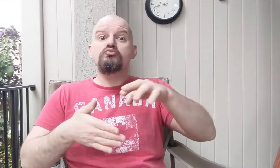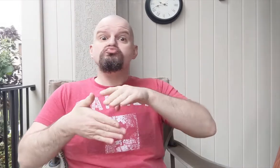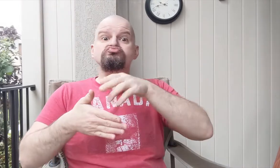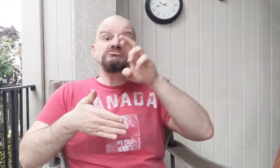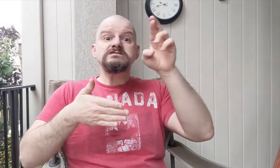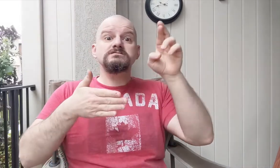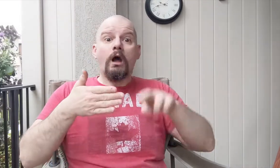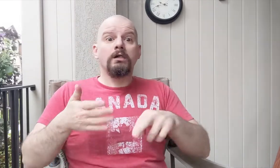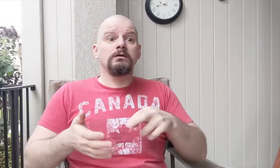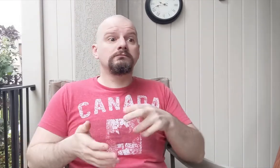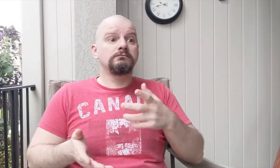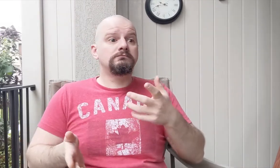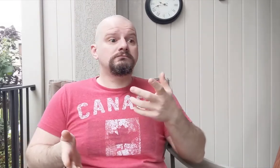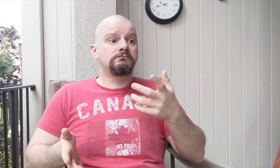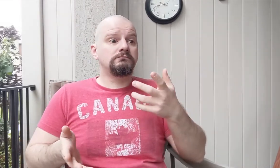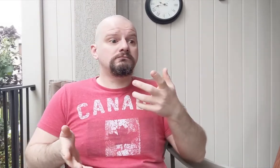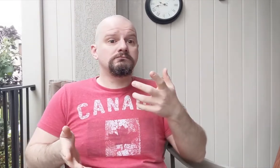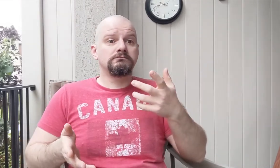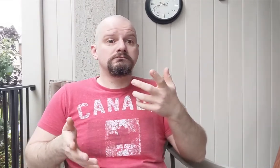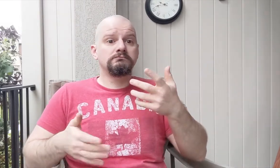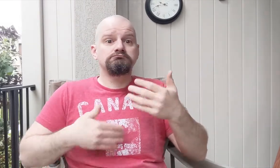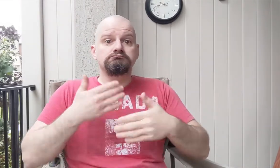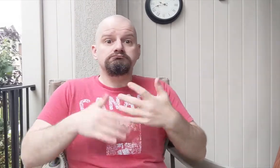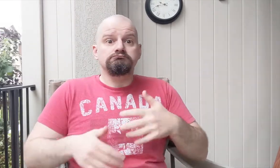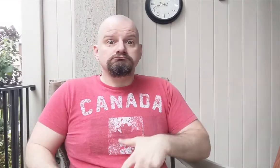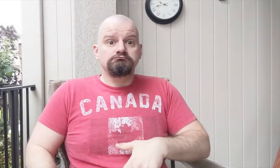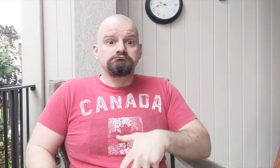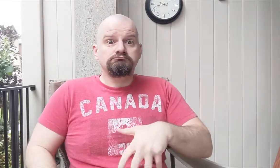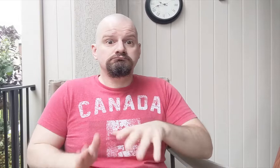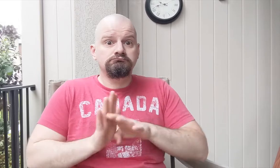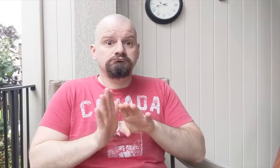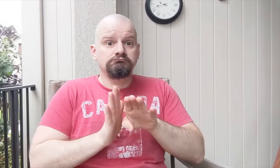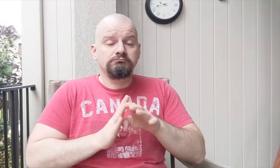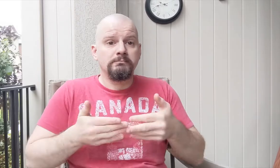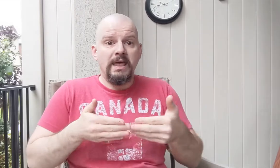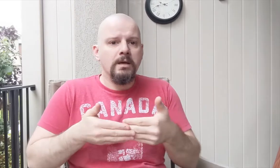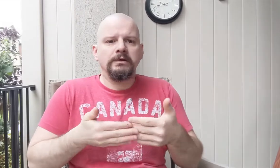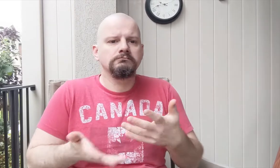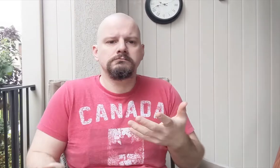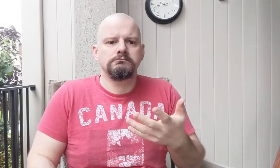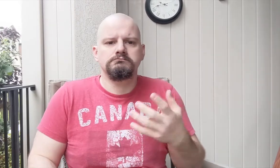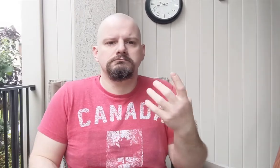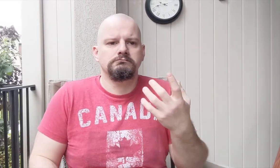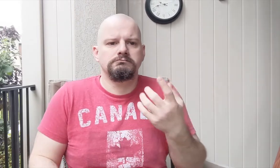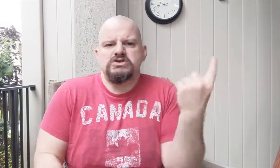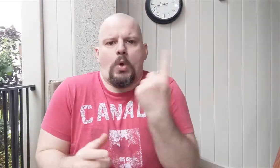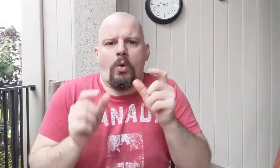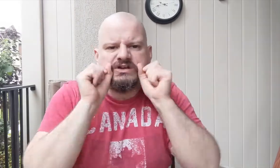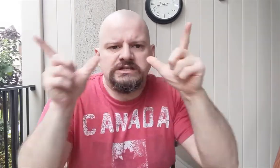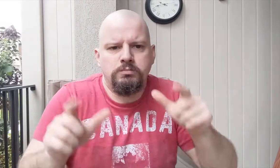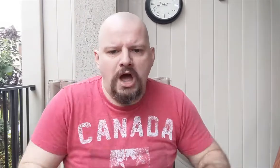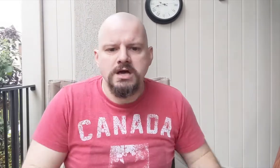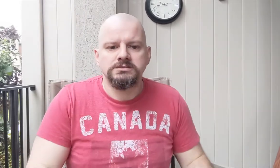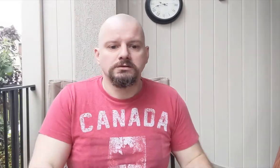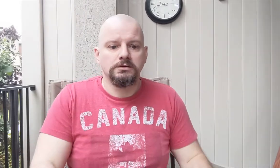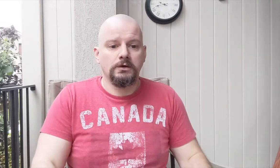The outcome during the pregnancy will always be a surprise.